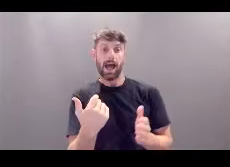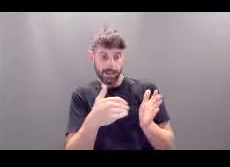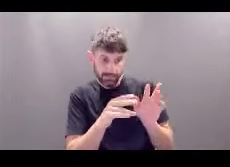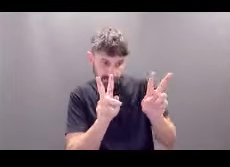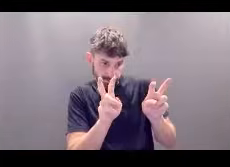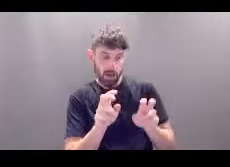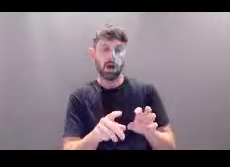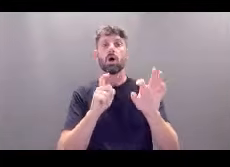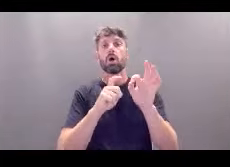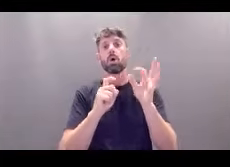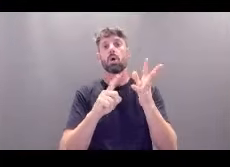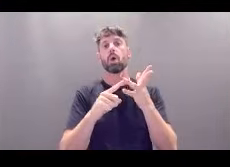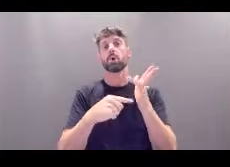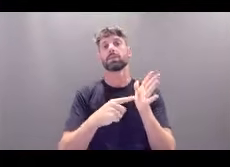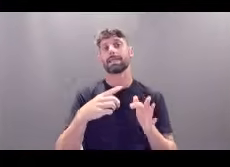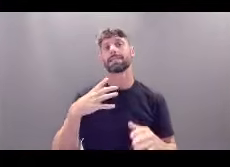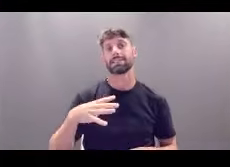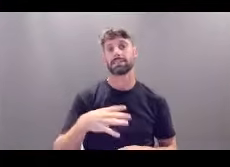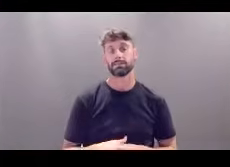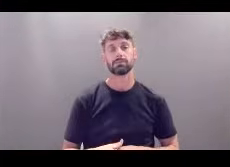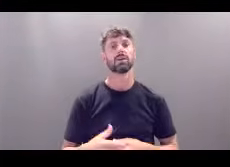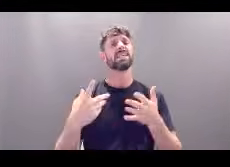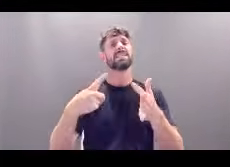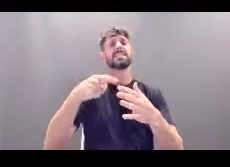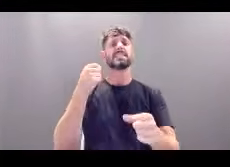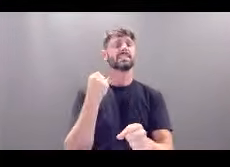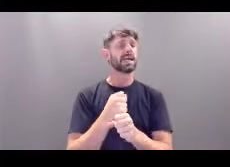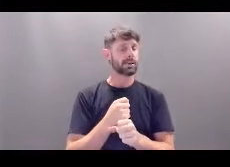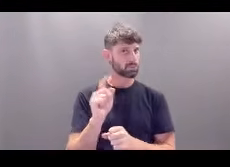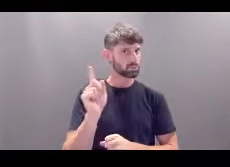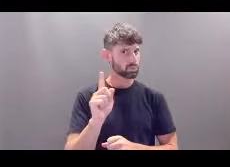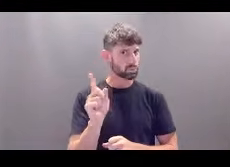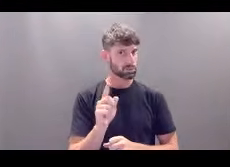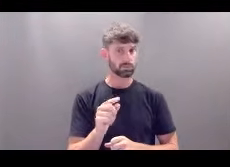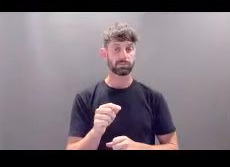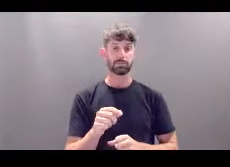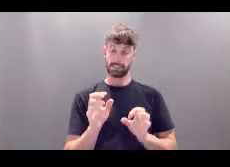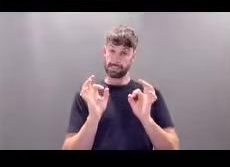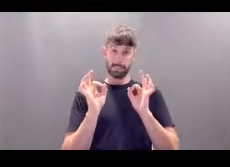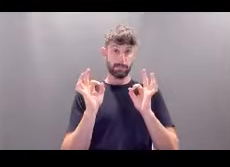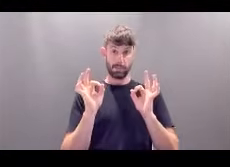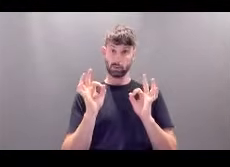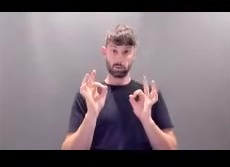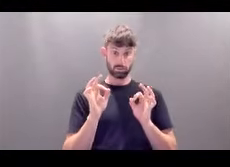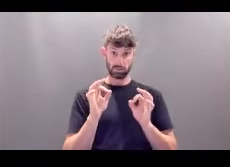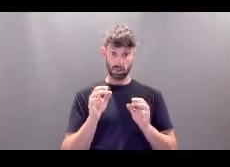Some examples include a wheeled, custom made wheelchair for the participant,